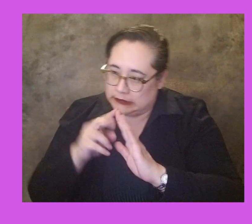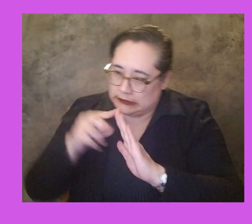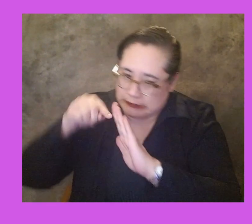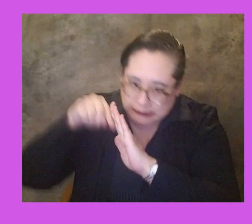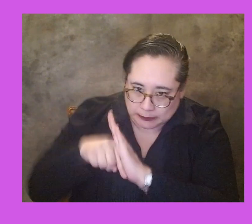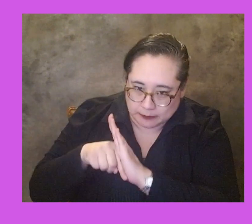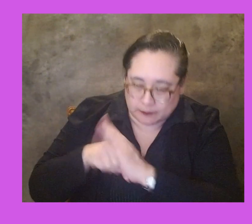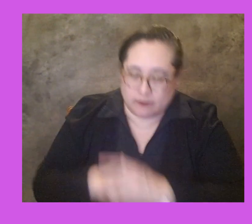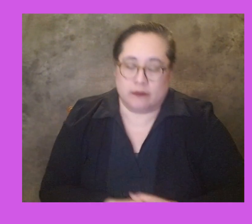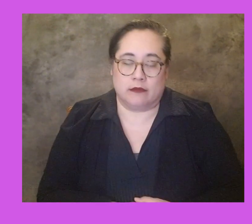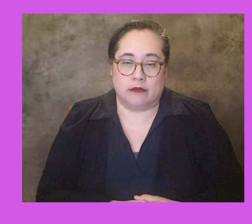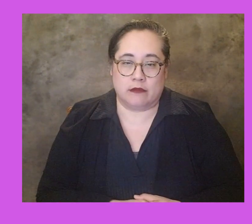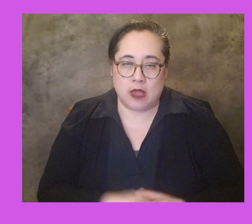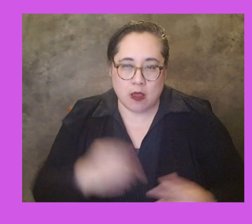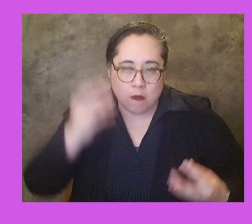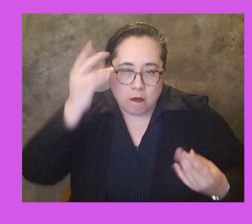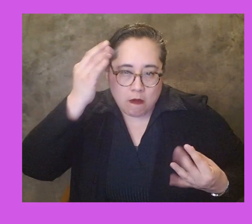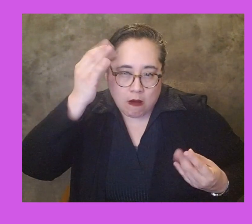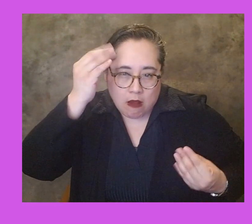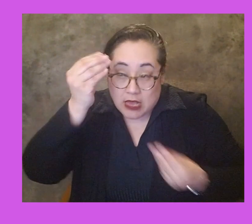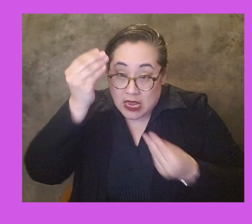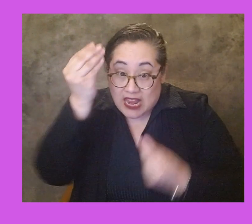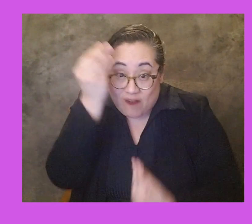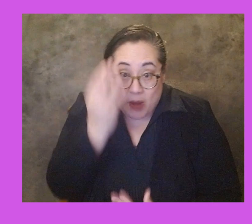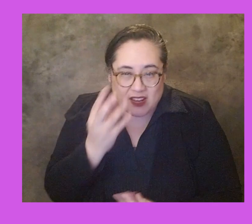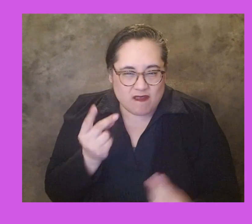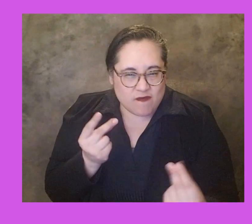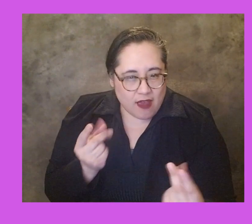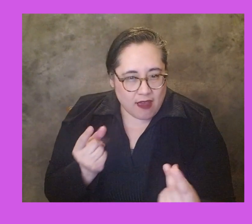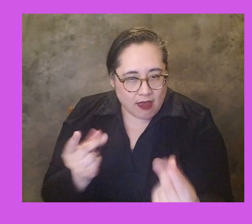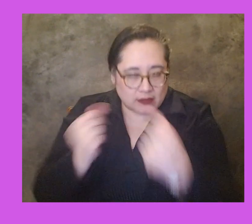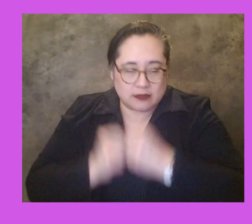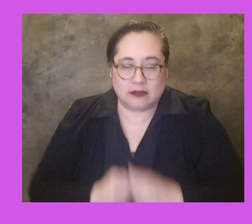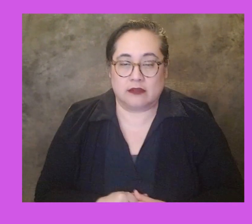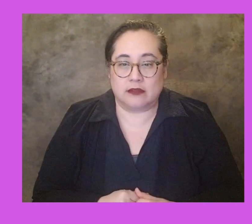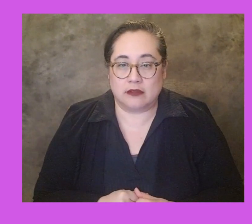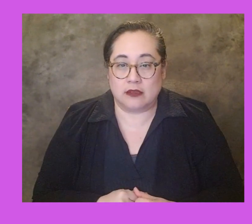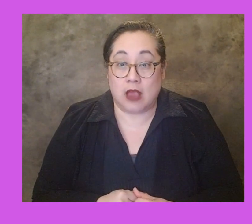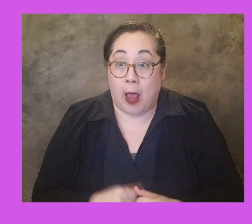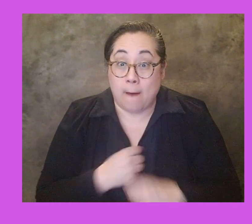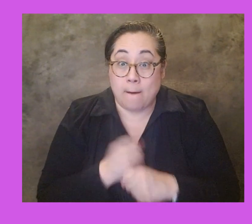making physical choices and decisions all in real time.